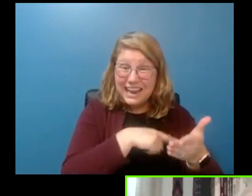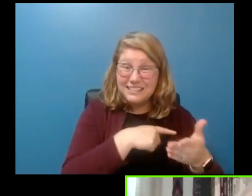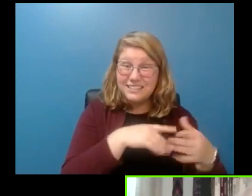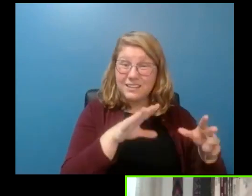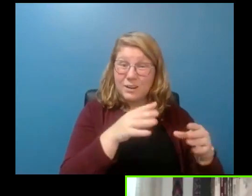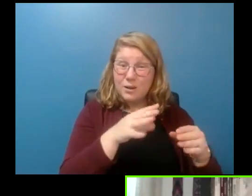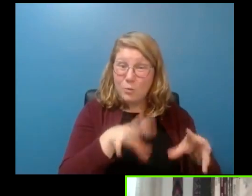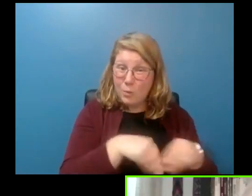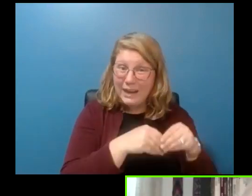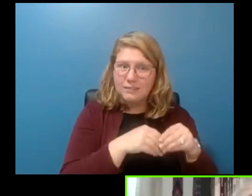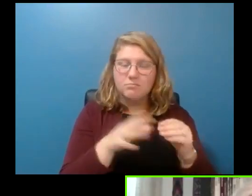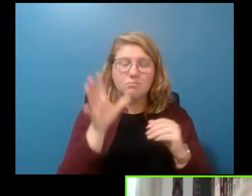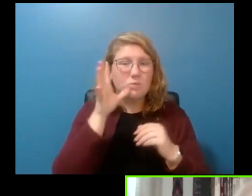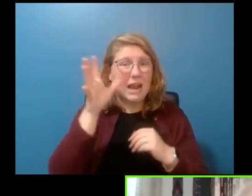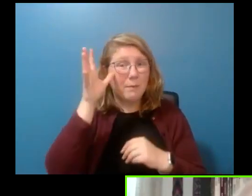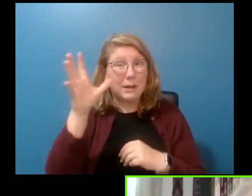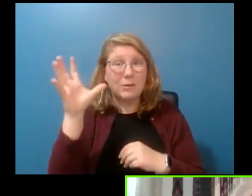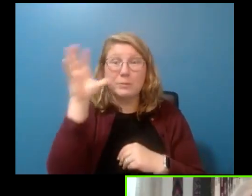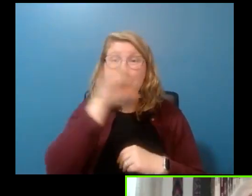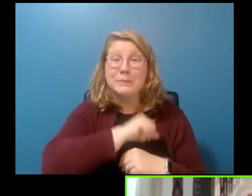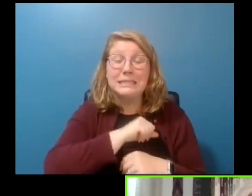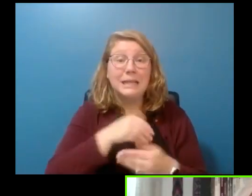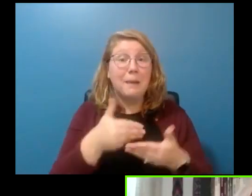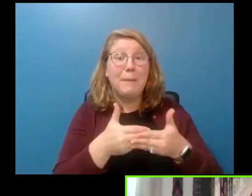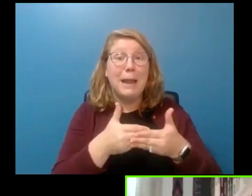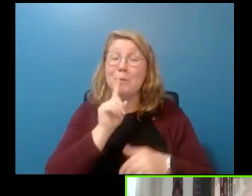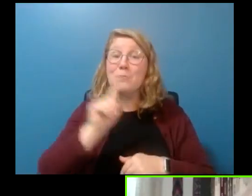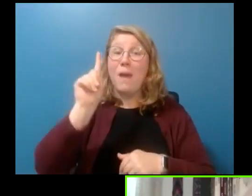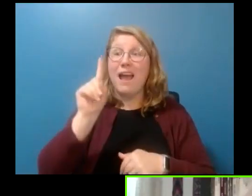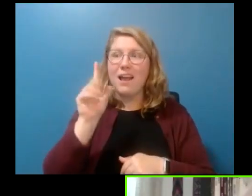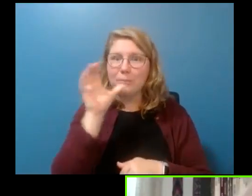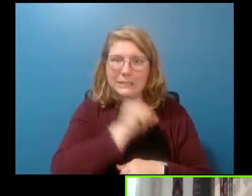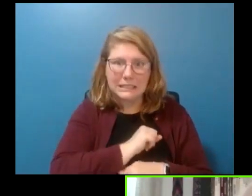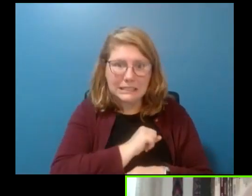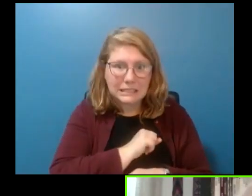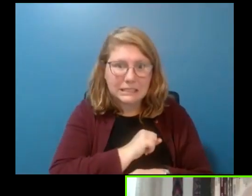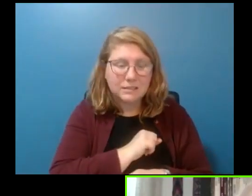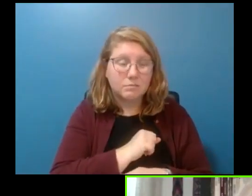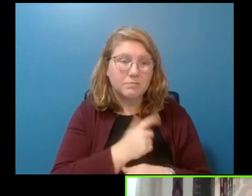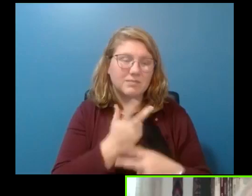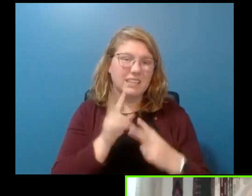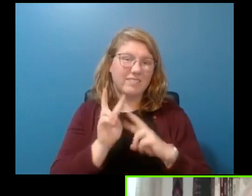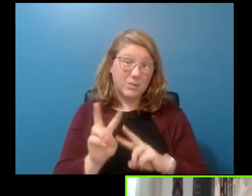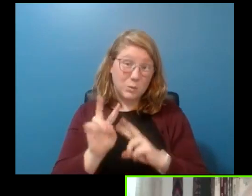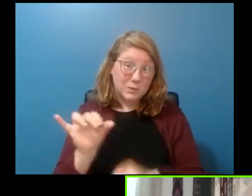And people lost incomes and jobs and they were worrying about bills and what happens when the